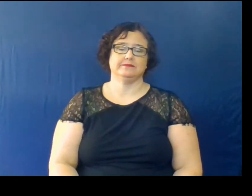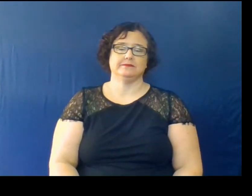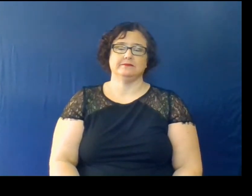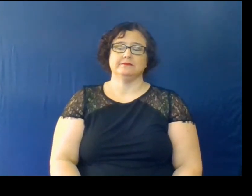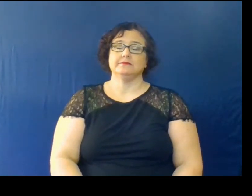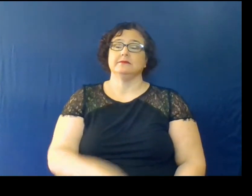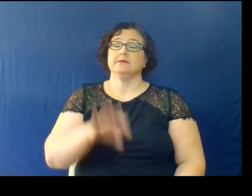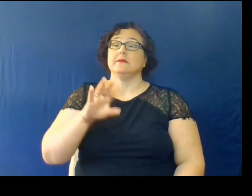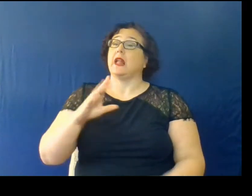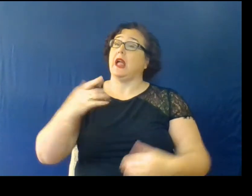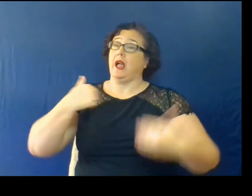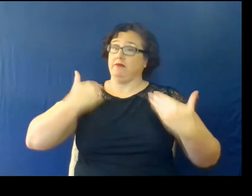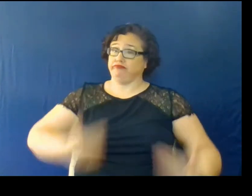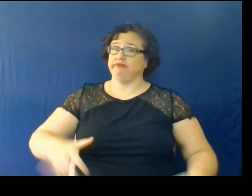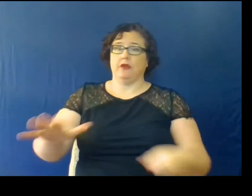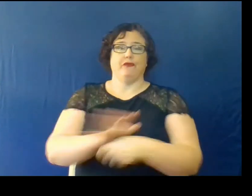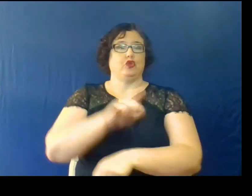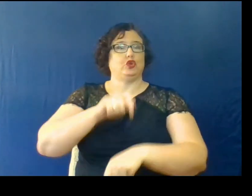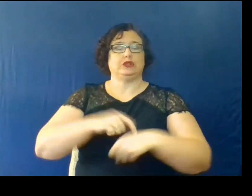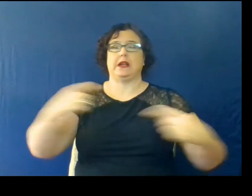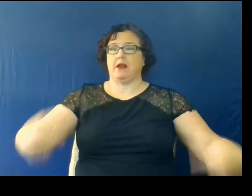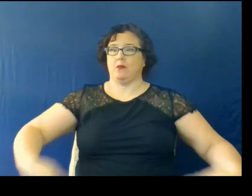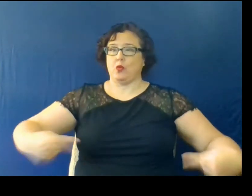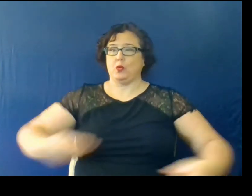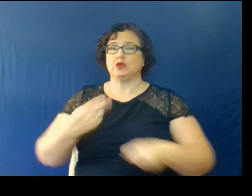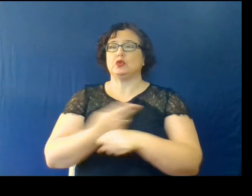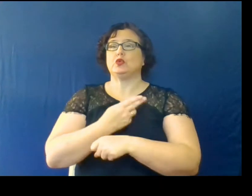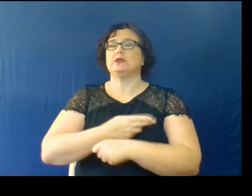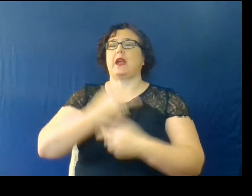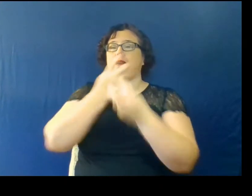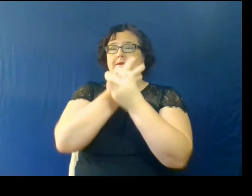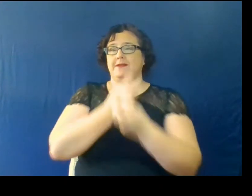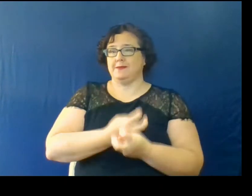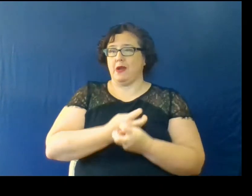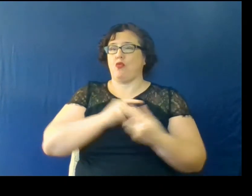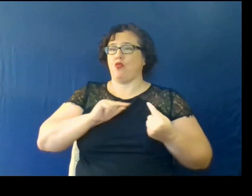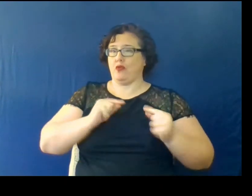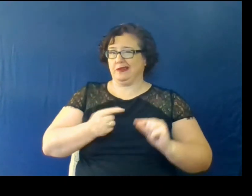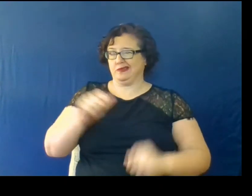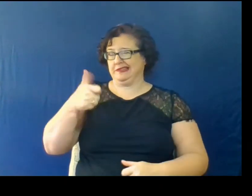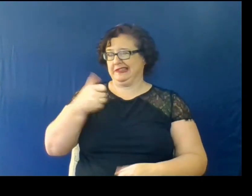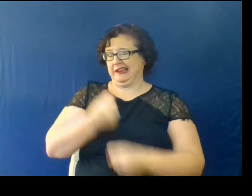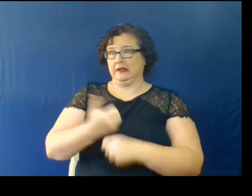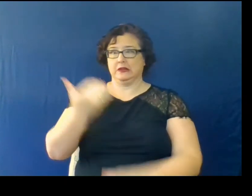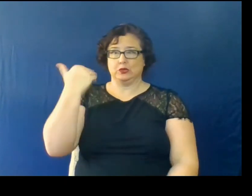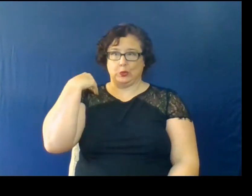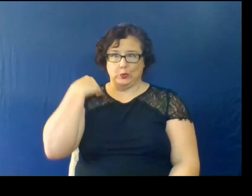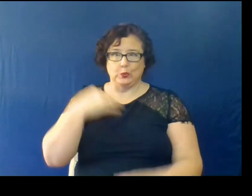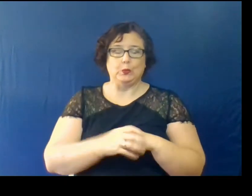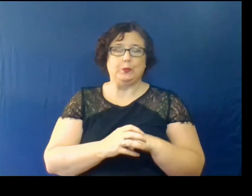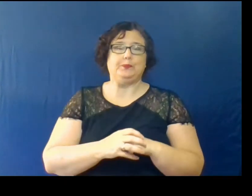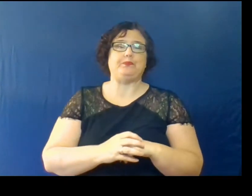user. I have a spinal cord injury that I acquired 10 years ago. So I have navigated